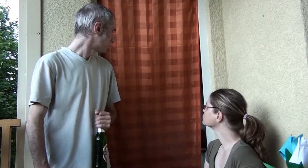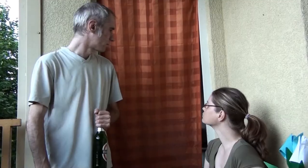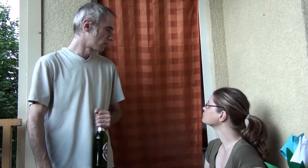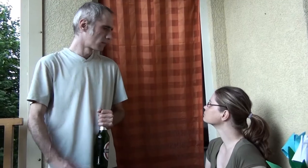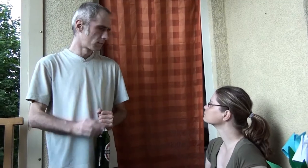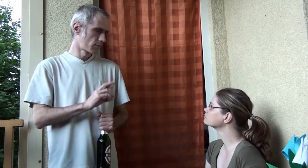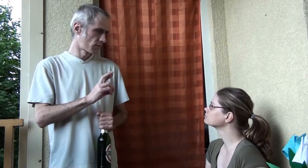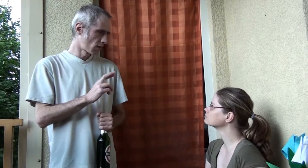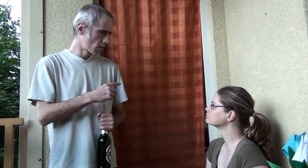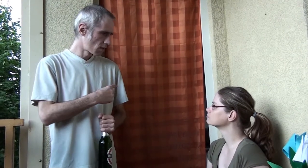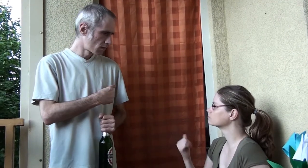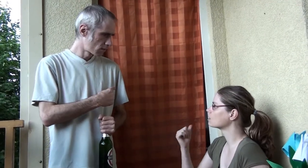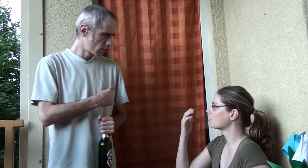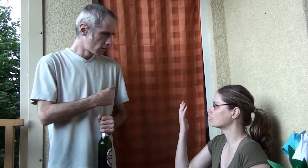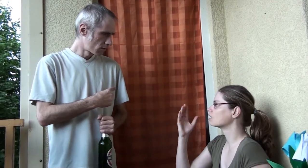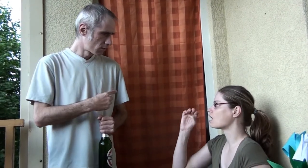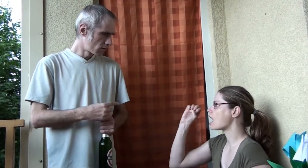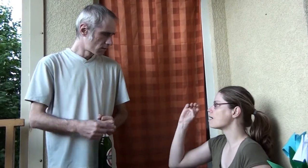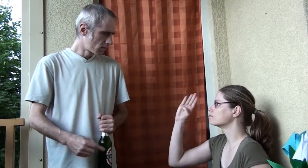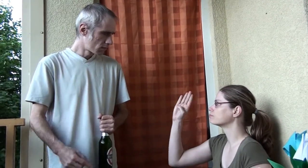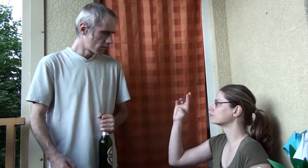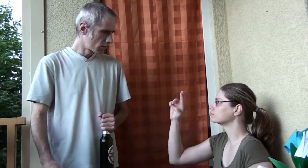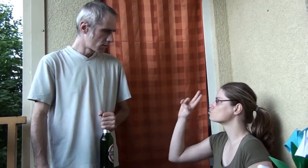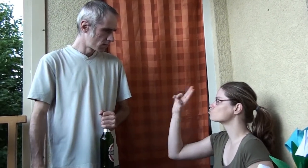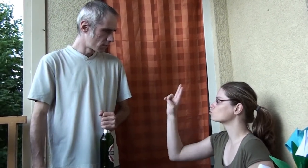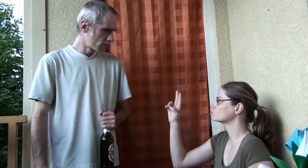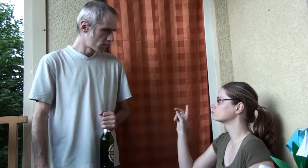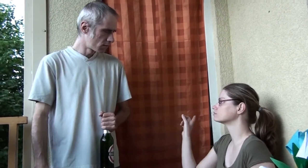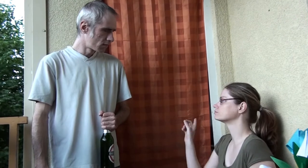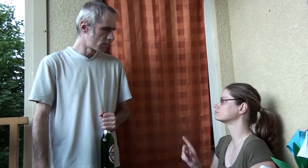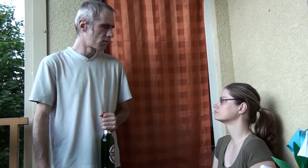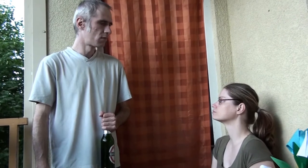Who was it? That was Ebru.